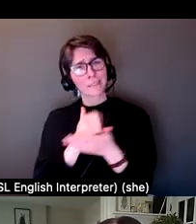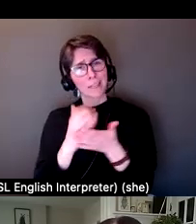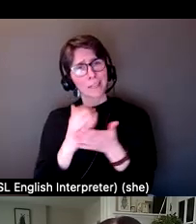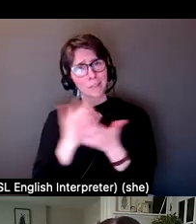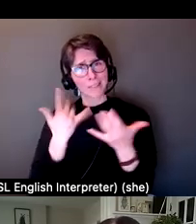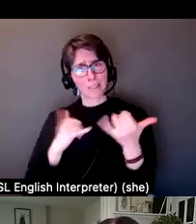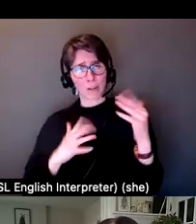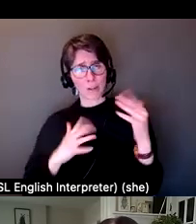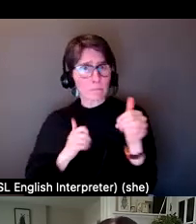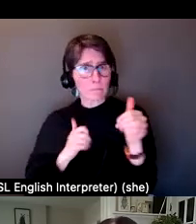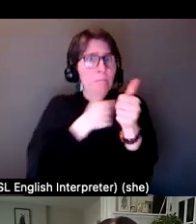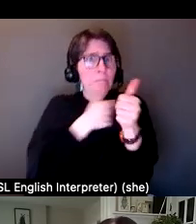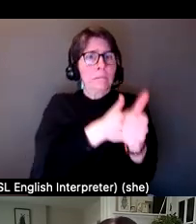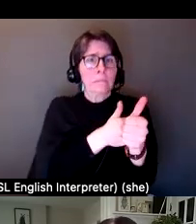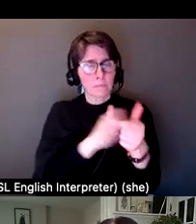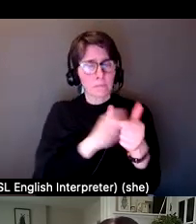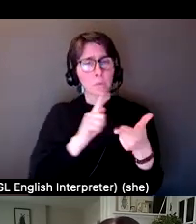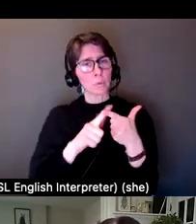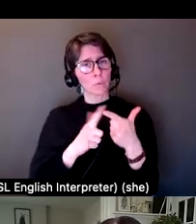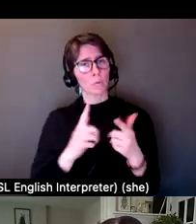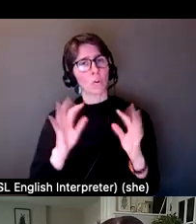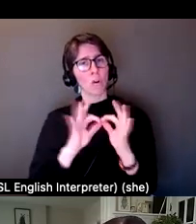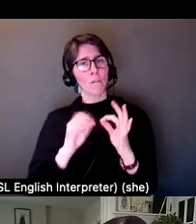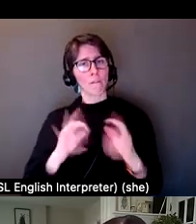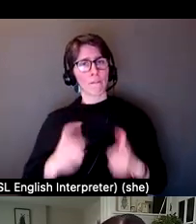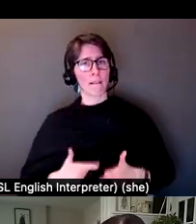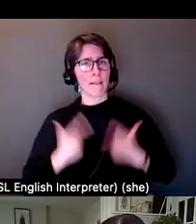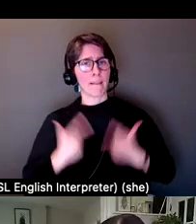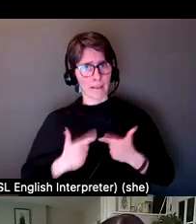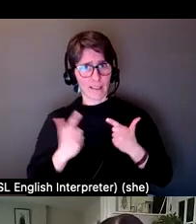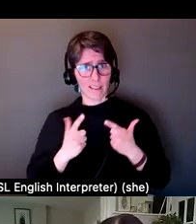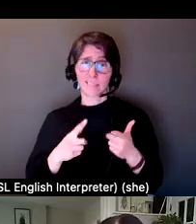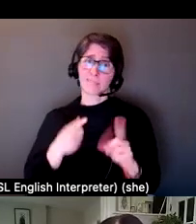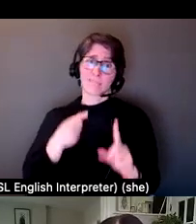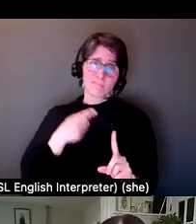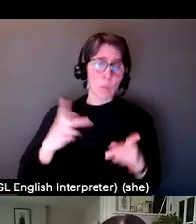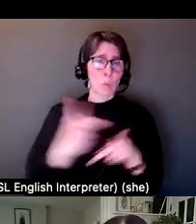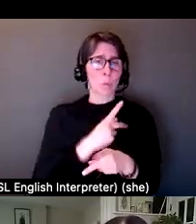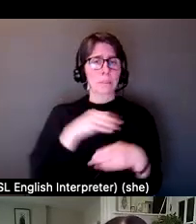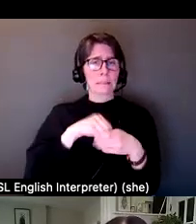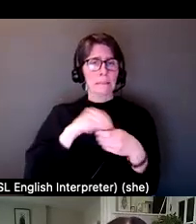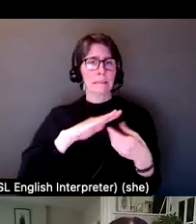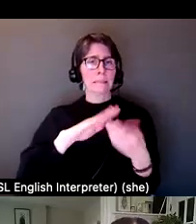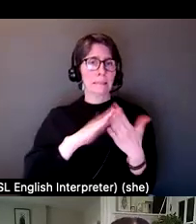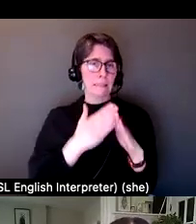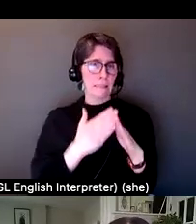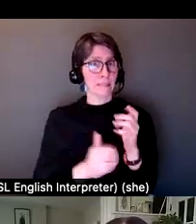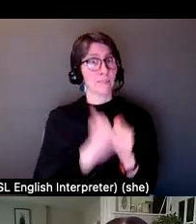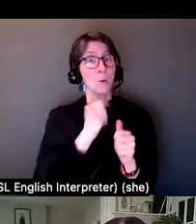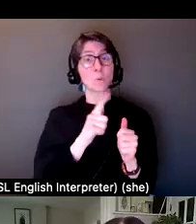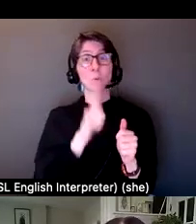standards in the cities where most publishers are based. Gender parity has improved significantly,